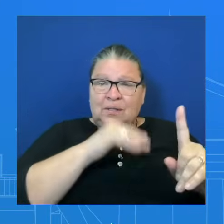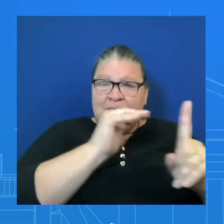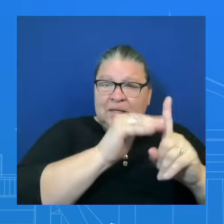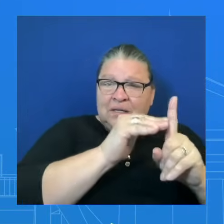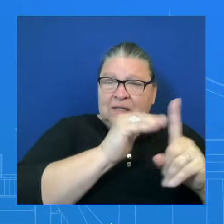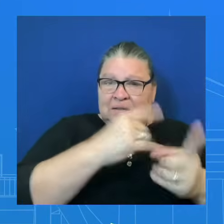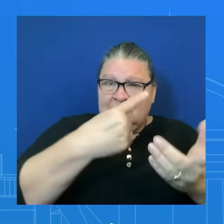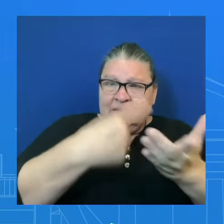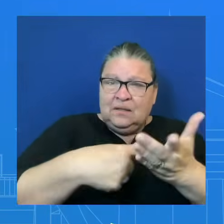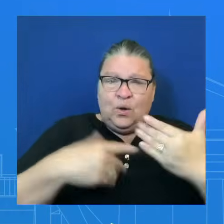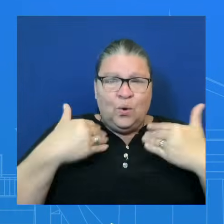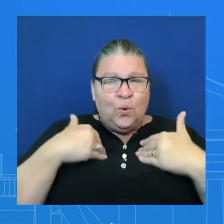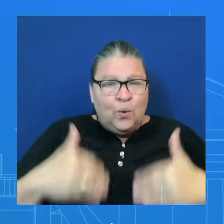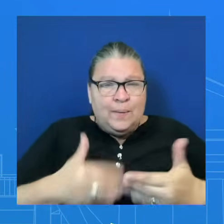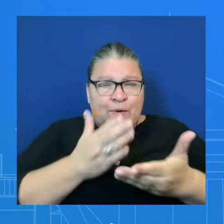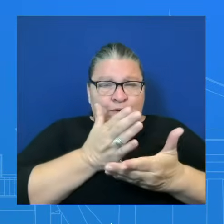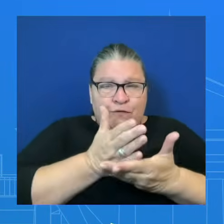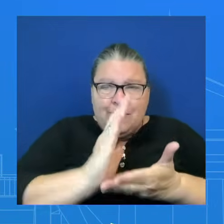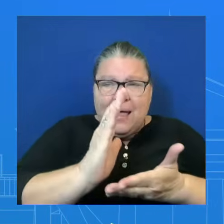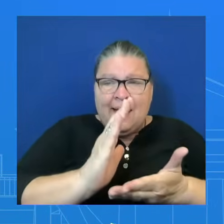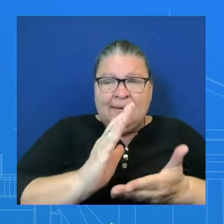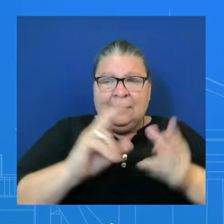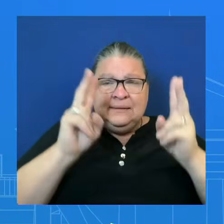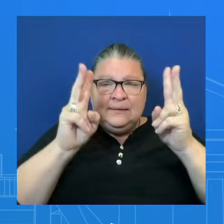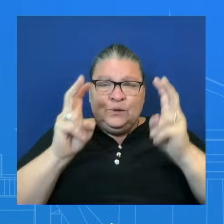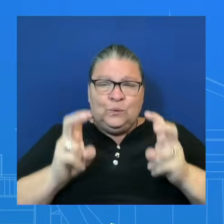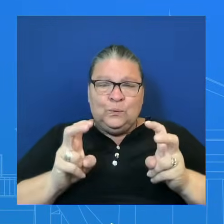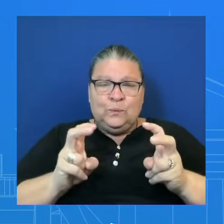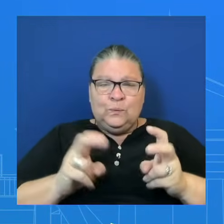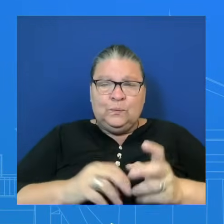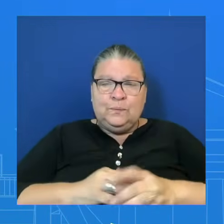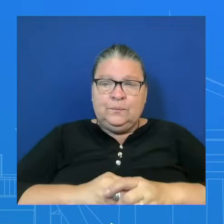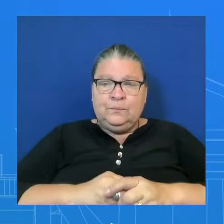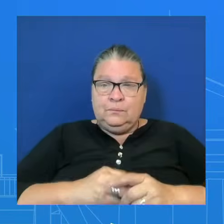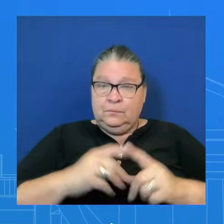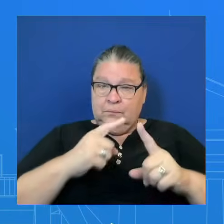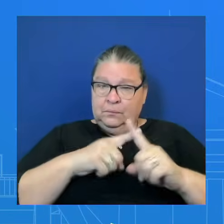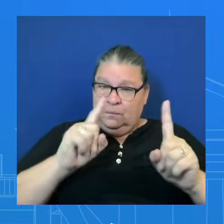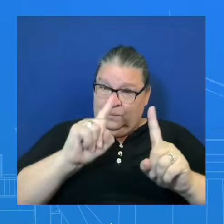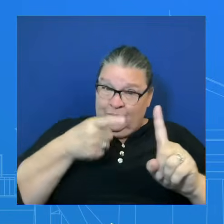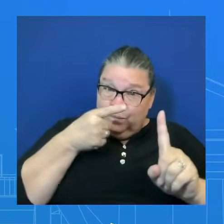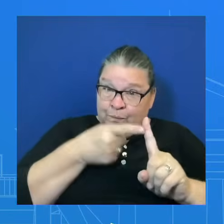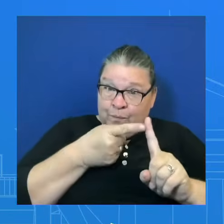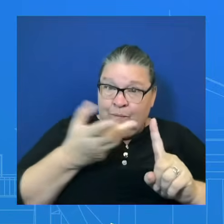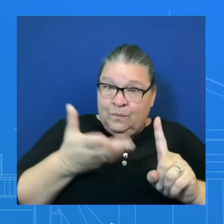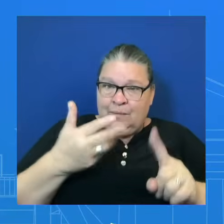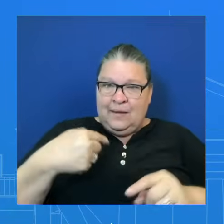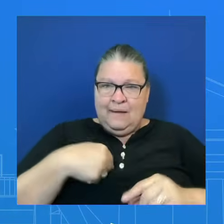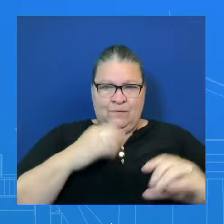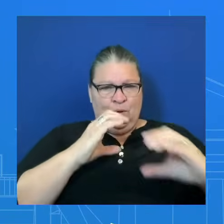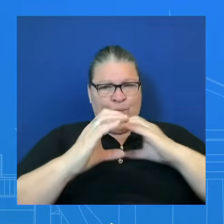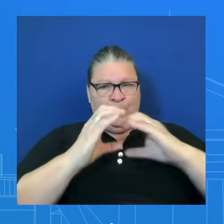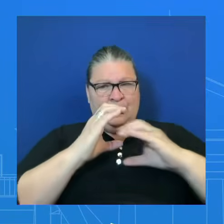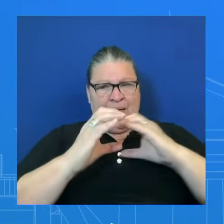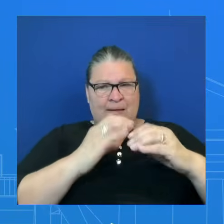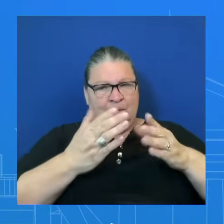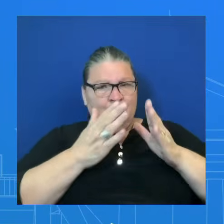It's important to have these communication vehicles open. It's important to be able to have those kinds of conversations. And I think we're a whole lot less worried about the date